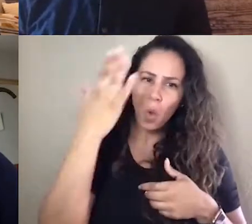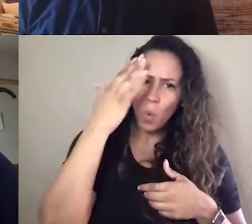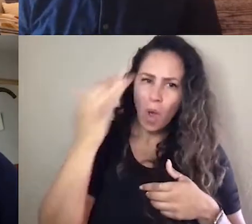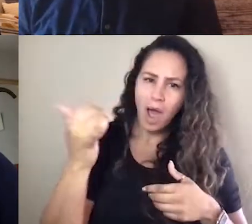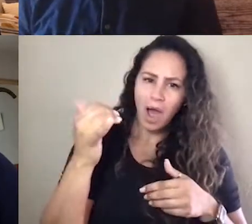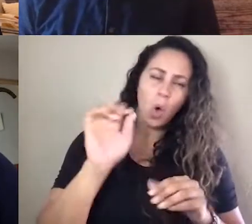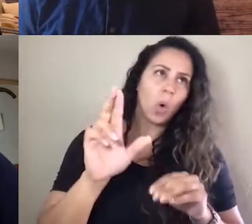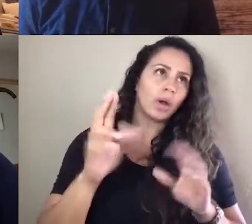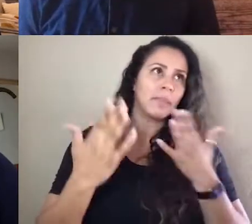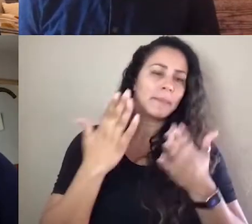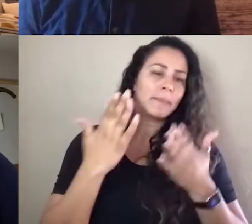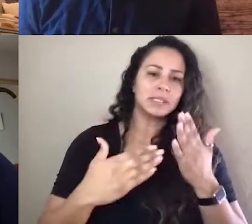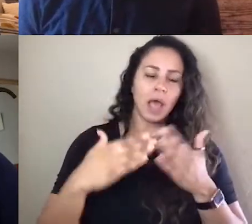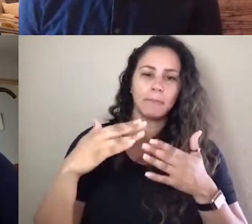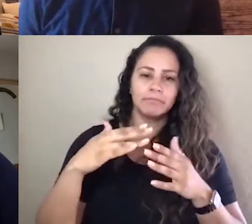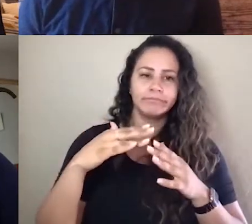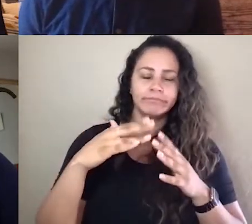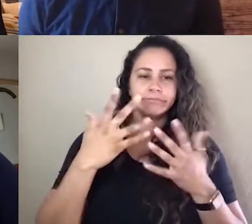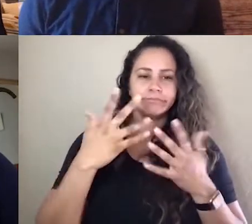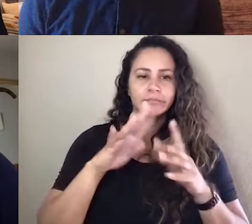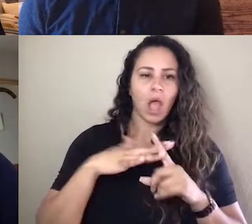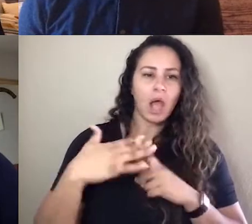ABOUT WHO IS USING WHICH PART OF THE TOOL.